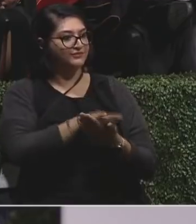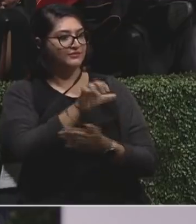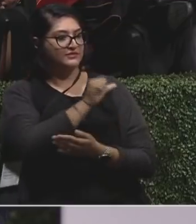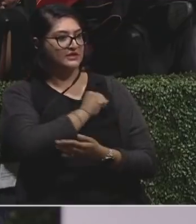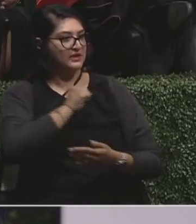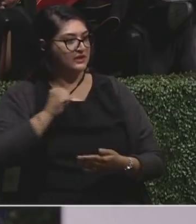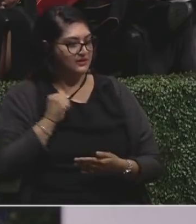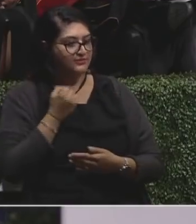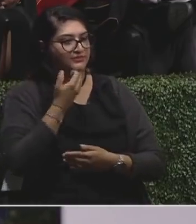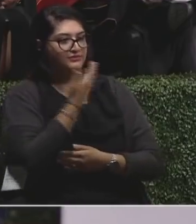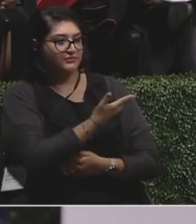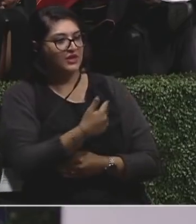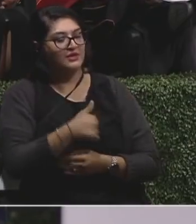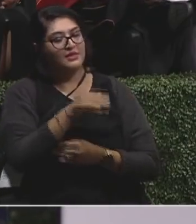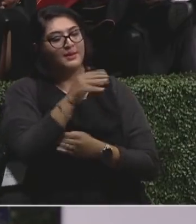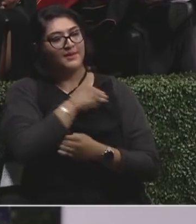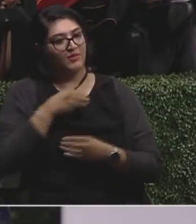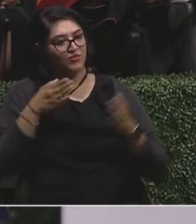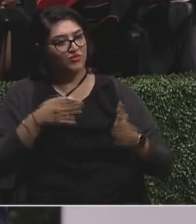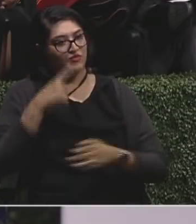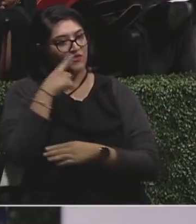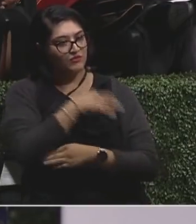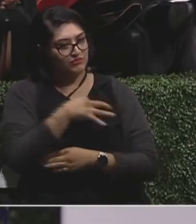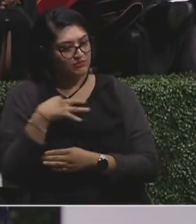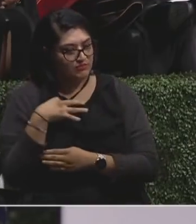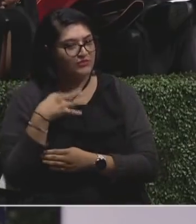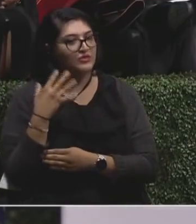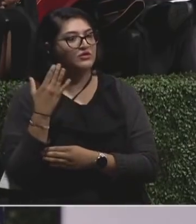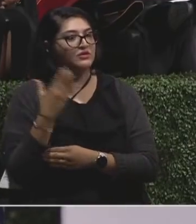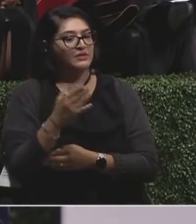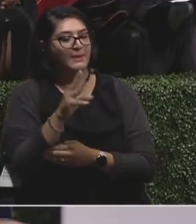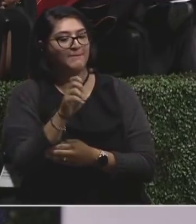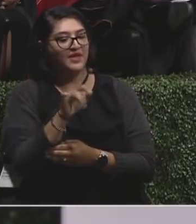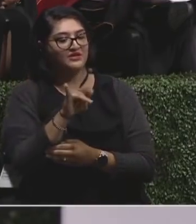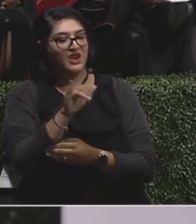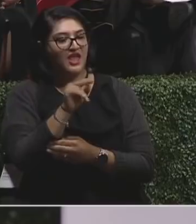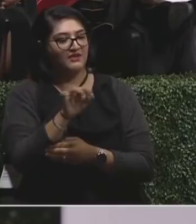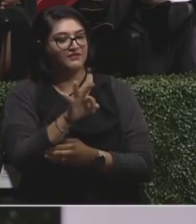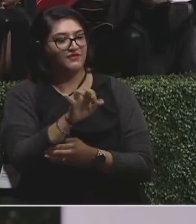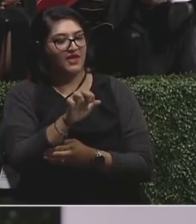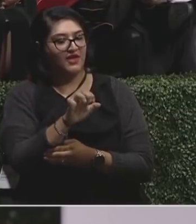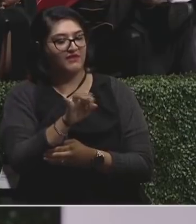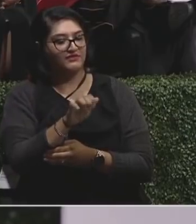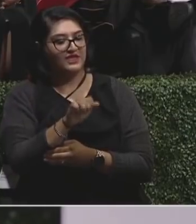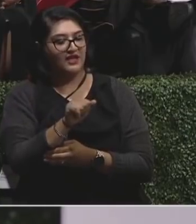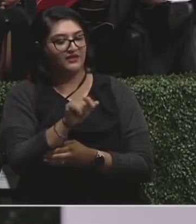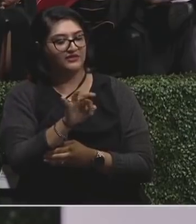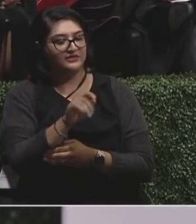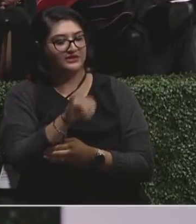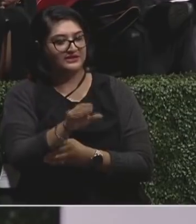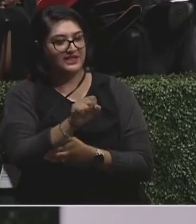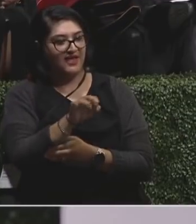AT THIS TIME I WOULD LIKE TO ACKNOWLEDGE AND THANK THE CHAIR OF THE ACADEMIC SENATE, VEENA PRABHU, THE MEMBERS OF THE FACULTY, EMERITI FACULTY,